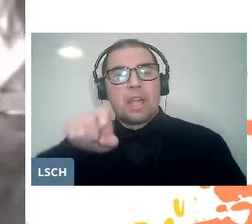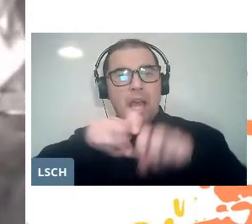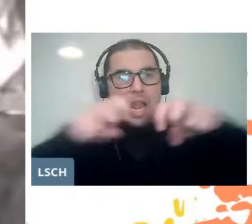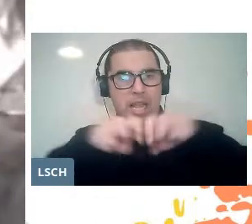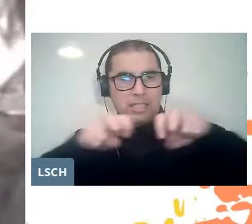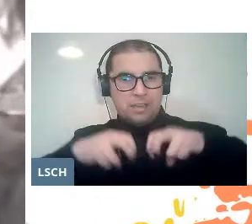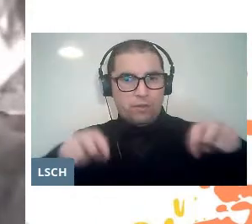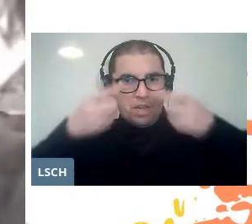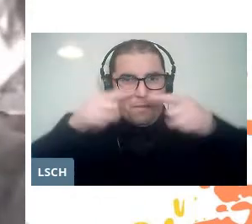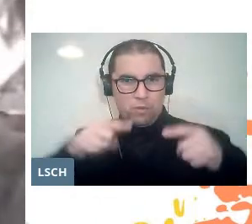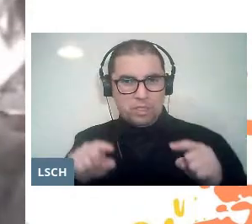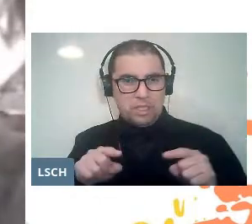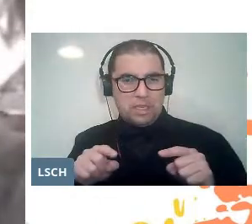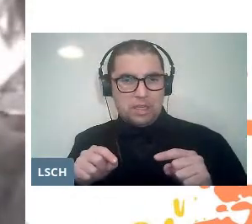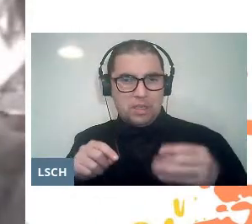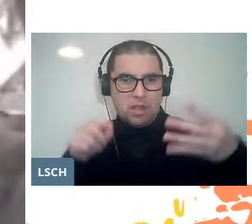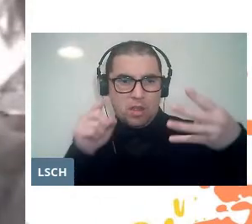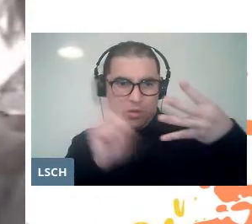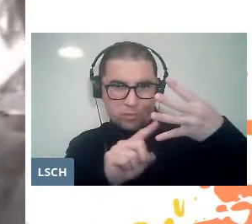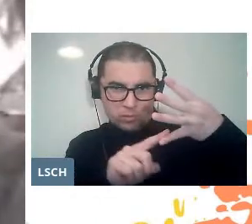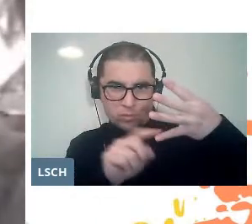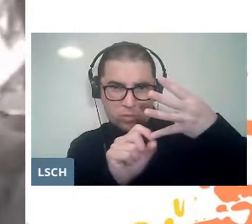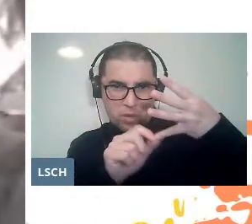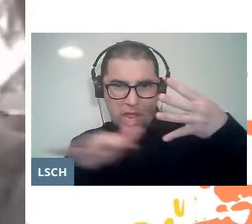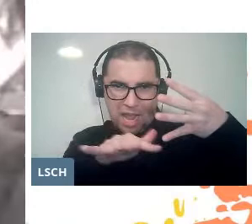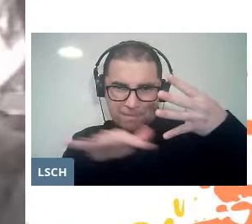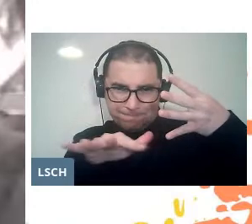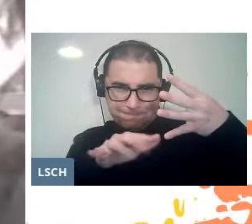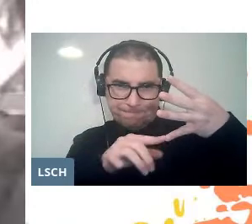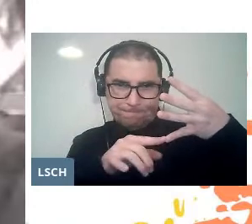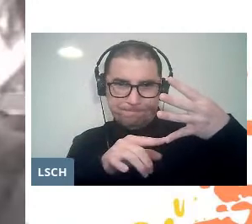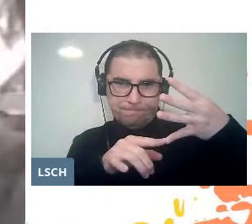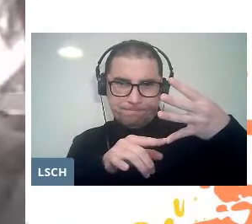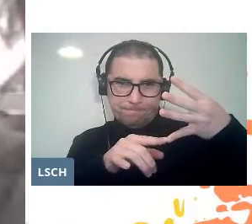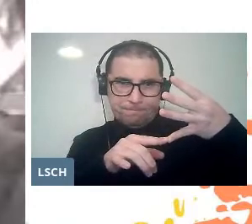end with a fourth rapid movement, that is, practically all symphonies